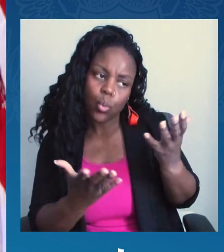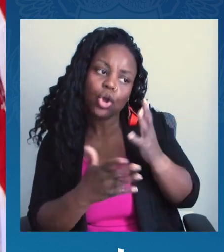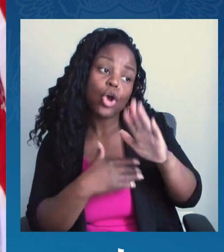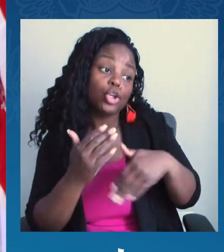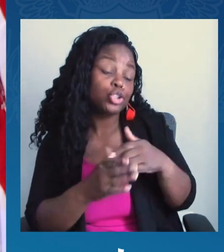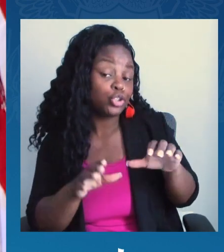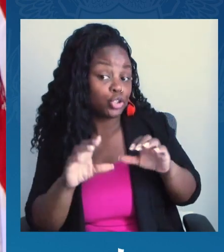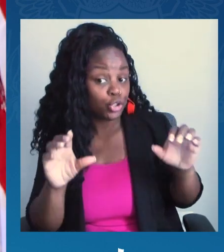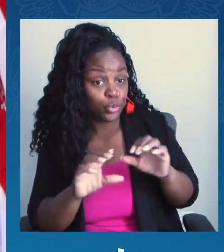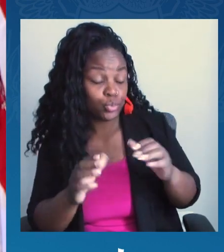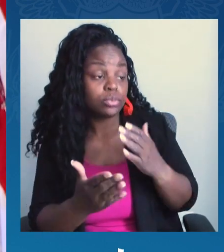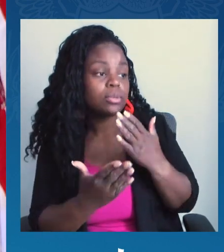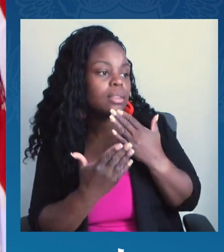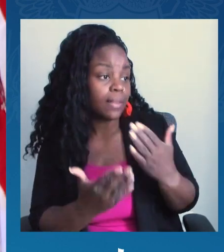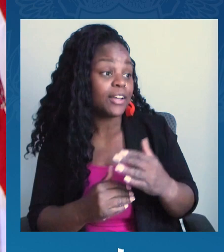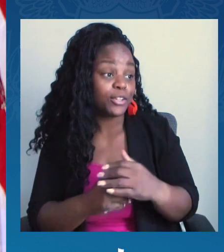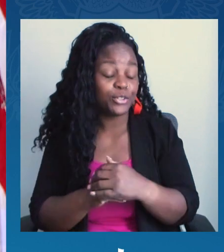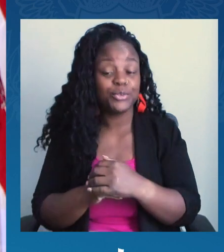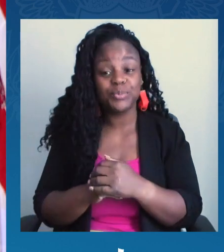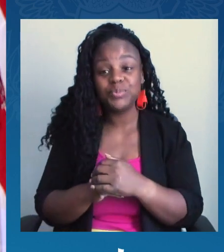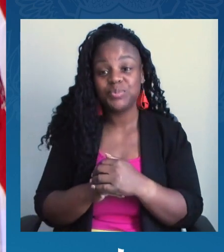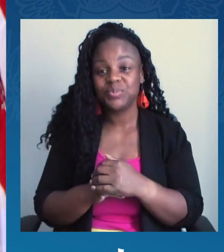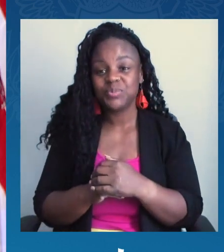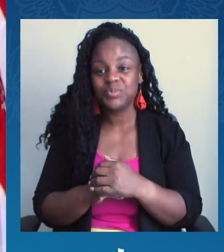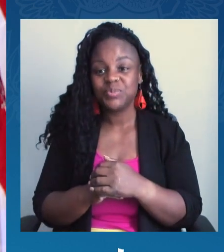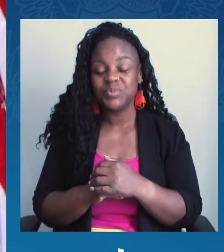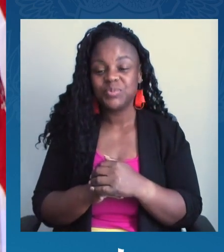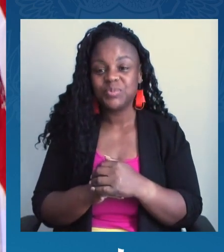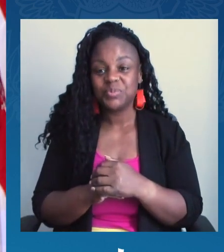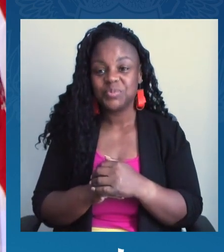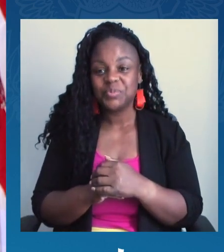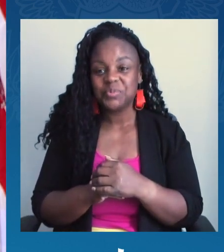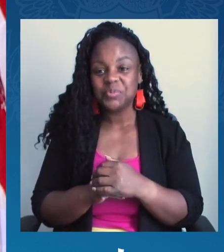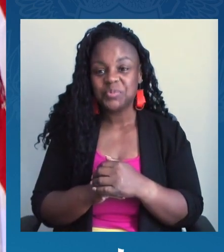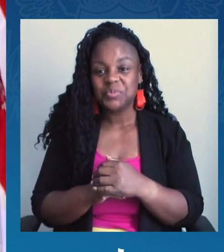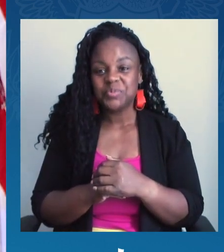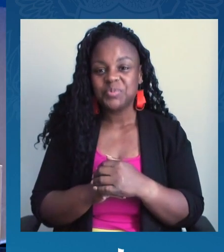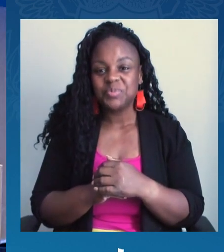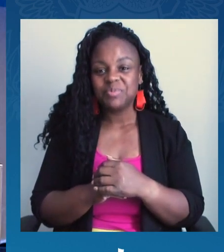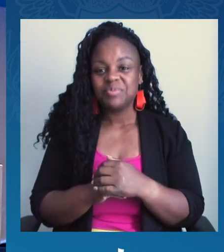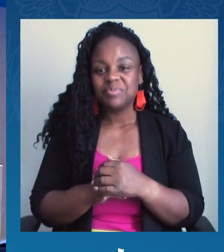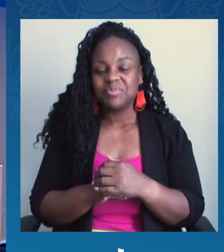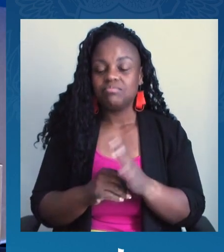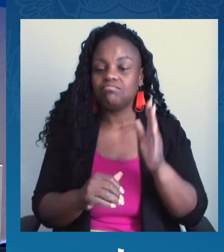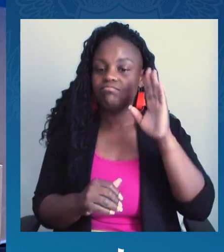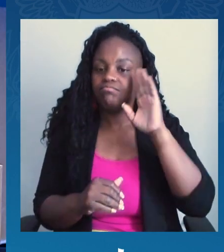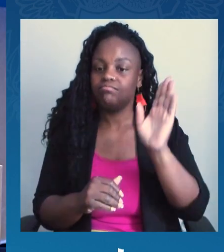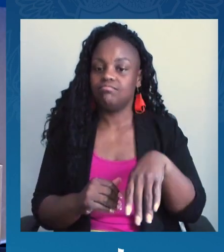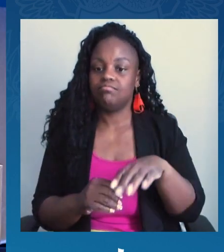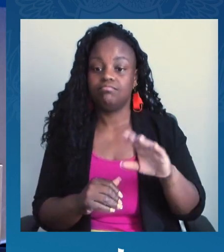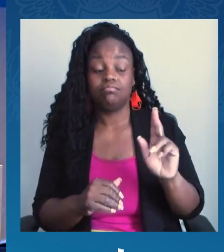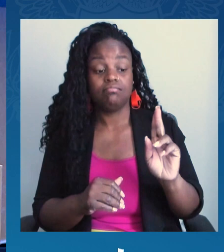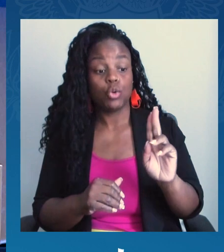Mayor Woodfin: Absolutely. So we all know that the Urban League is a premiere organizations.